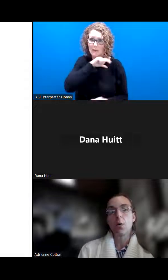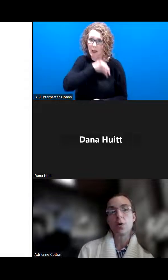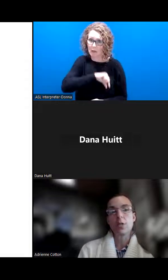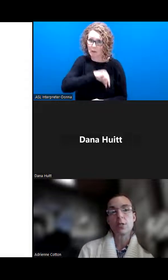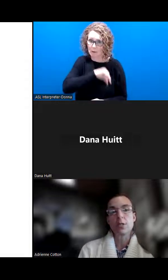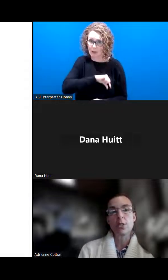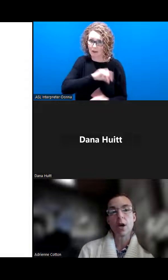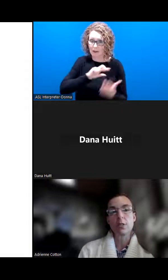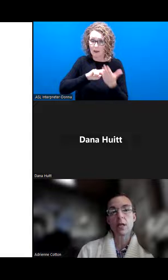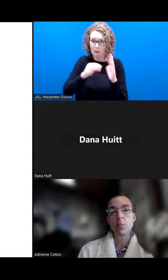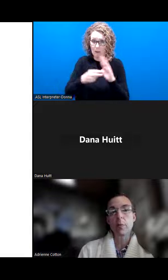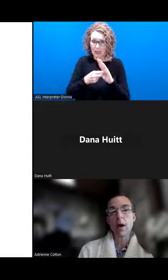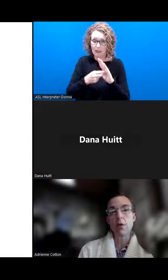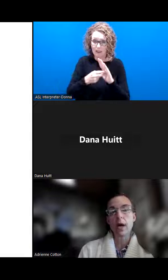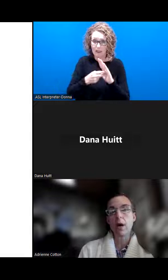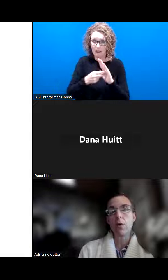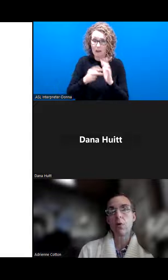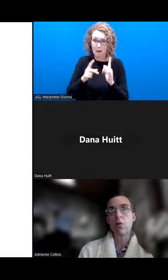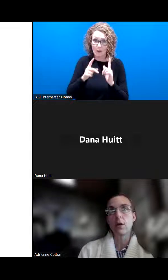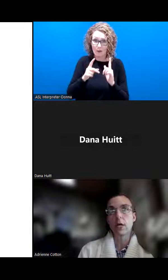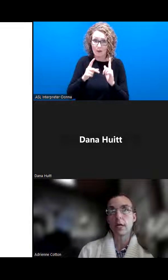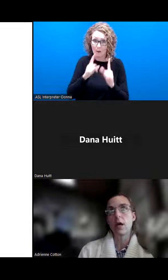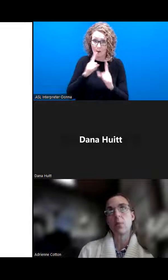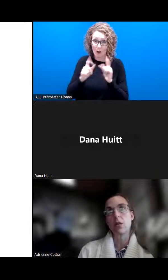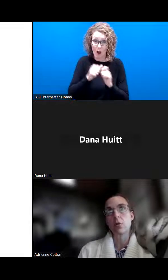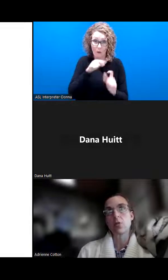earning about double that starting wage. As a new mom,